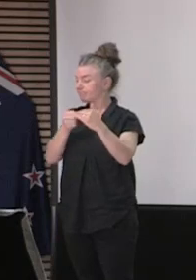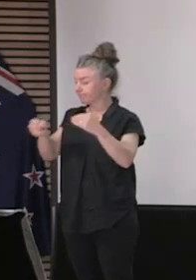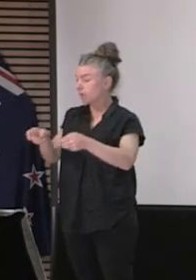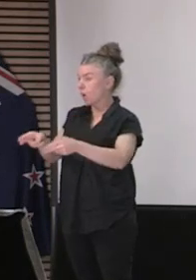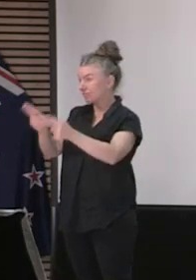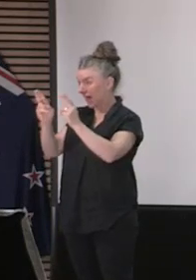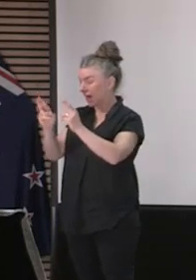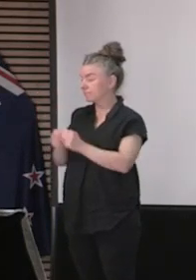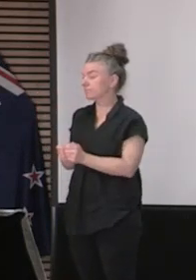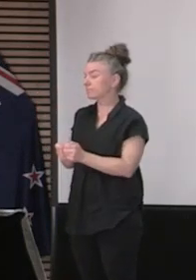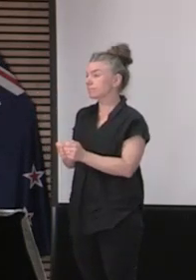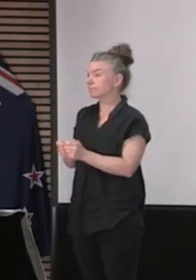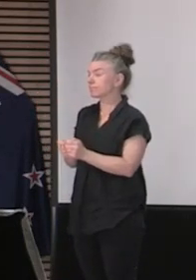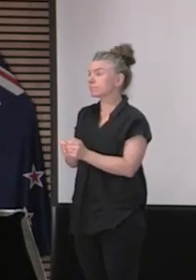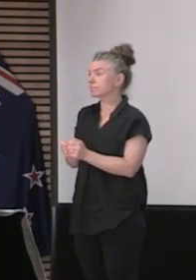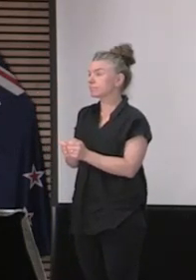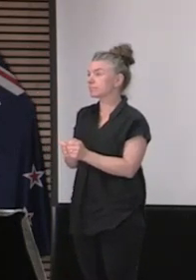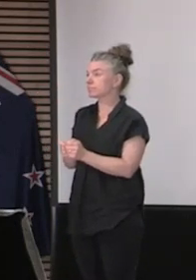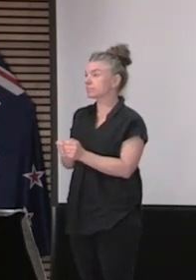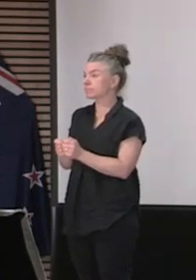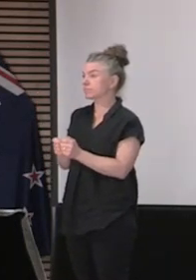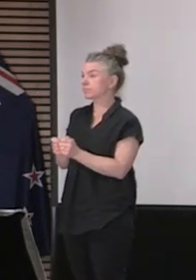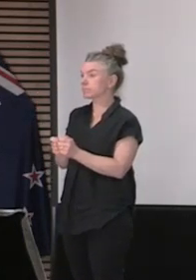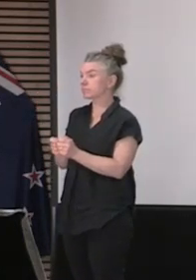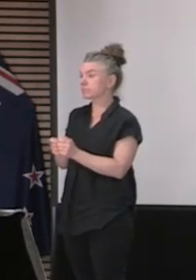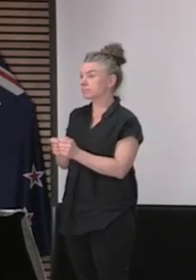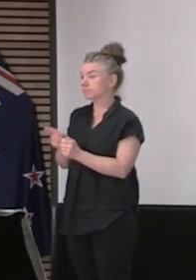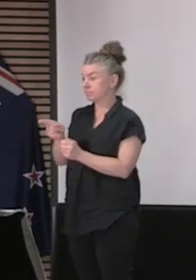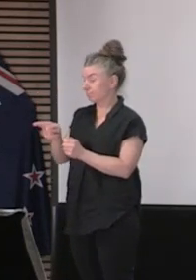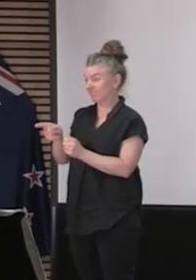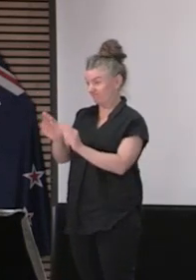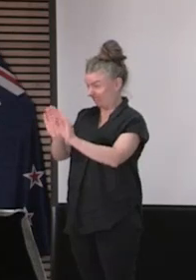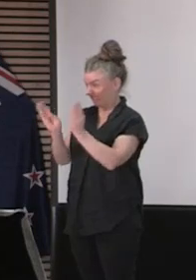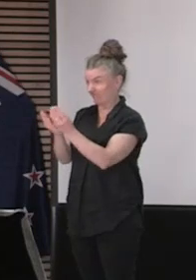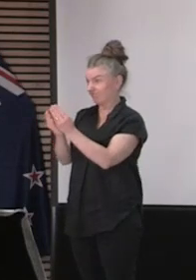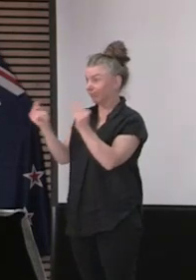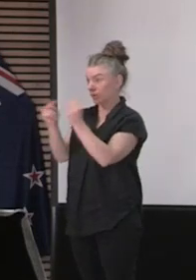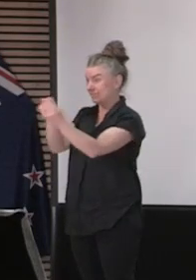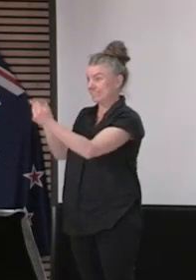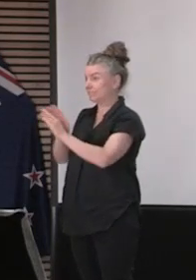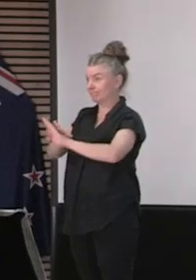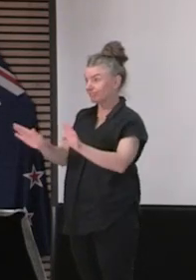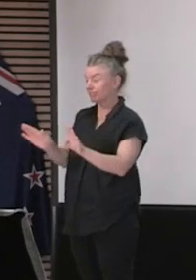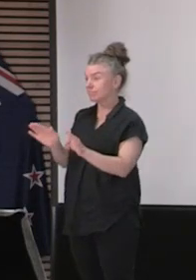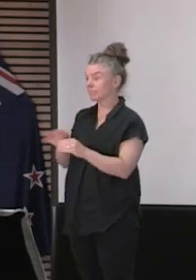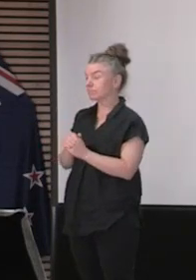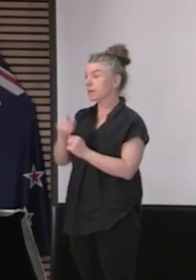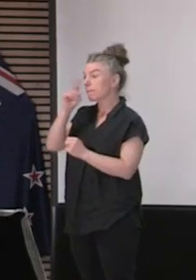infection, because theywere tested when they arrived, then that's a very strictisolation, and any staff orpeople interacting with themare using PPE.